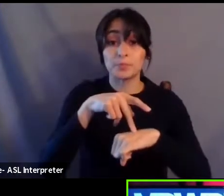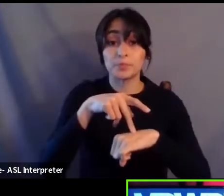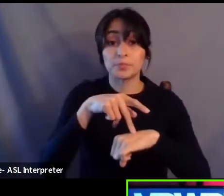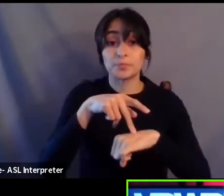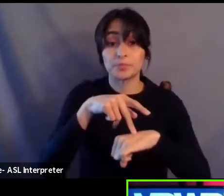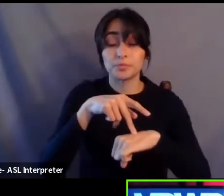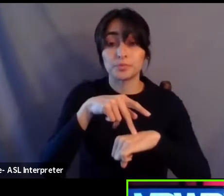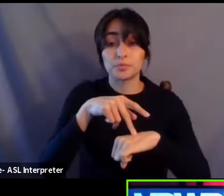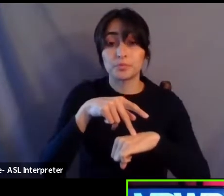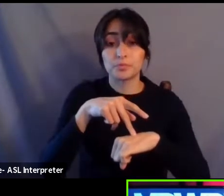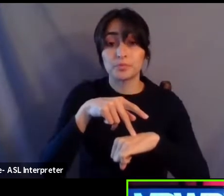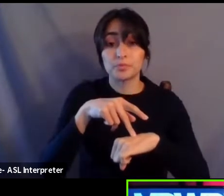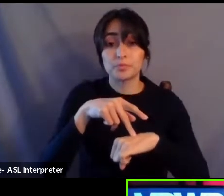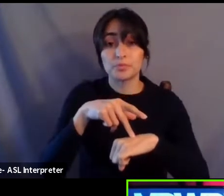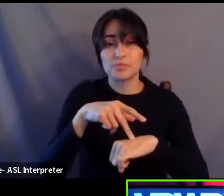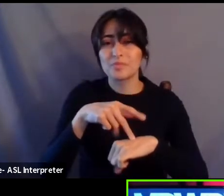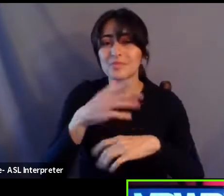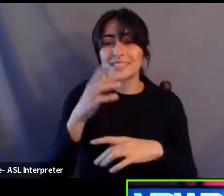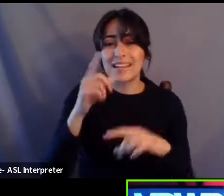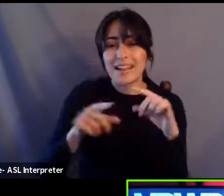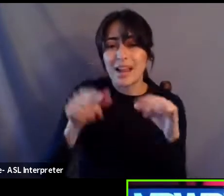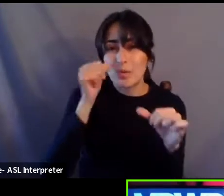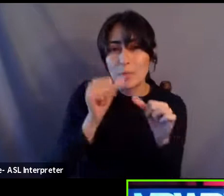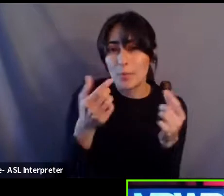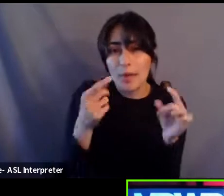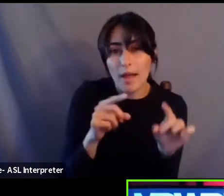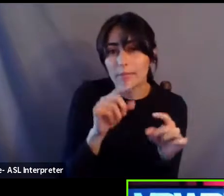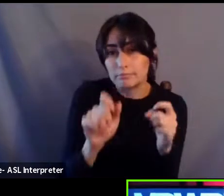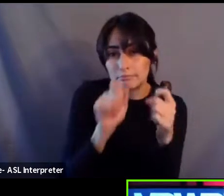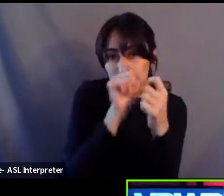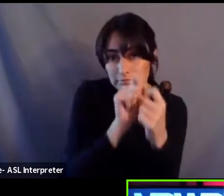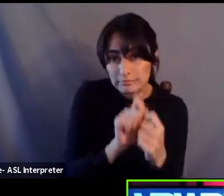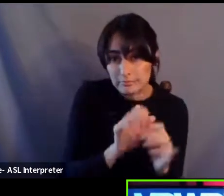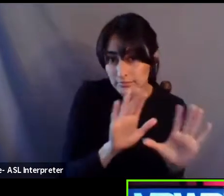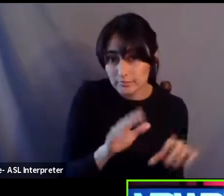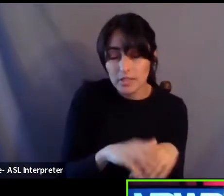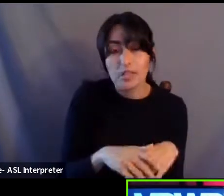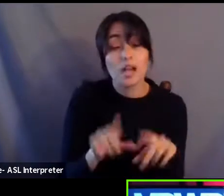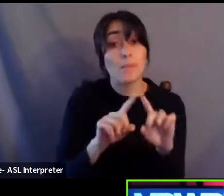don't know, I can't remember exactly what happened, but the principal had yelled out to me,